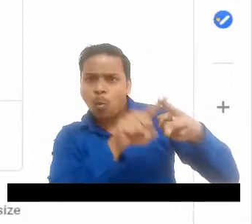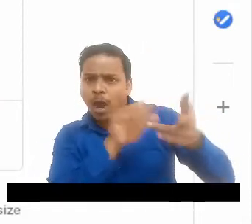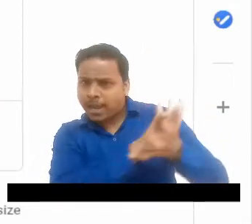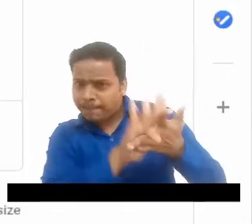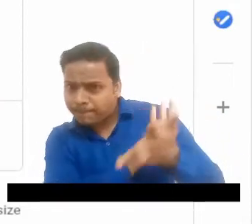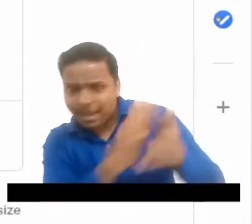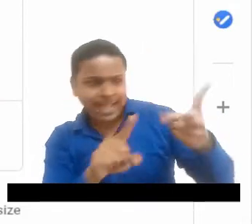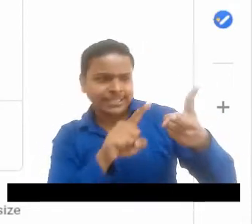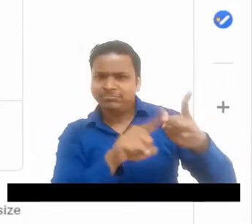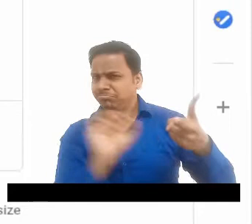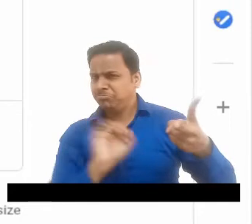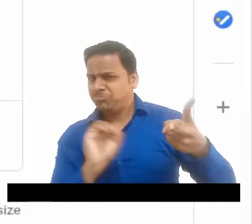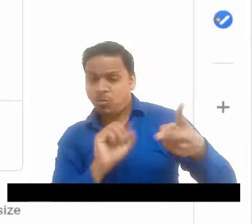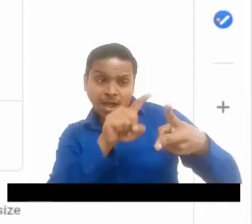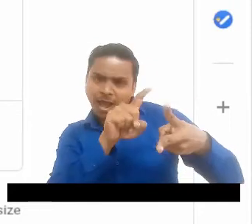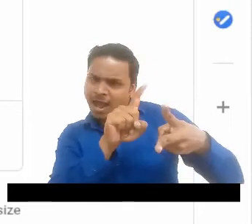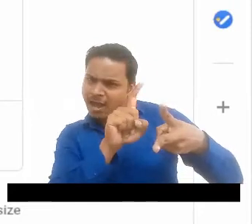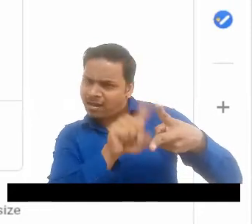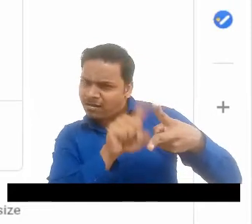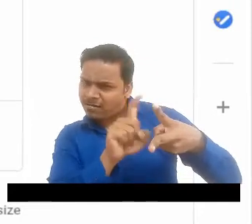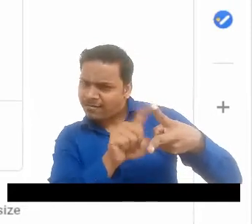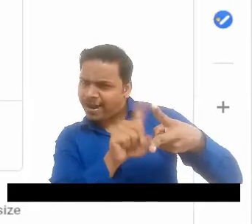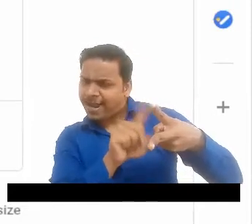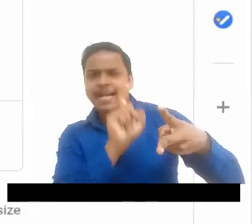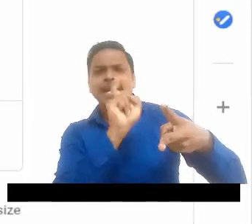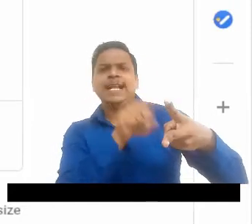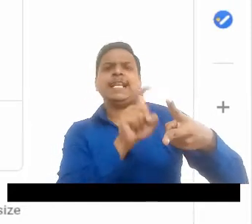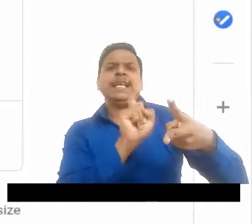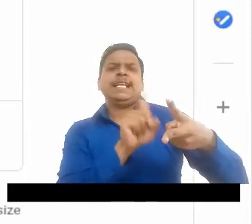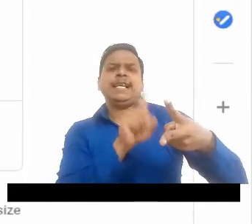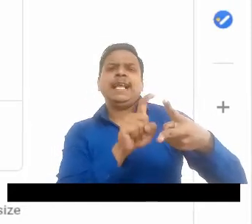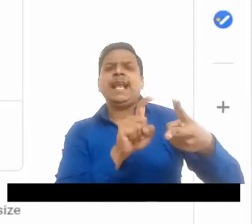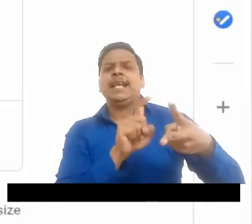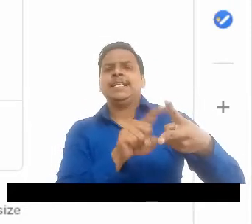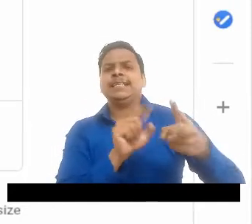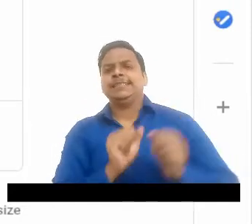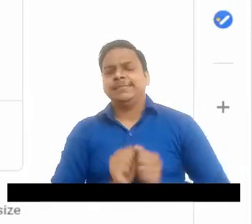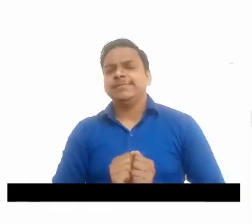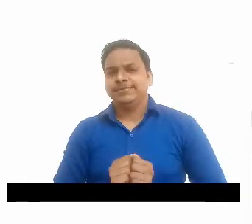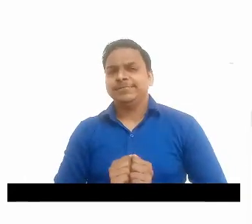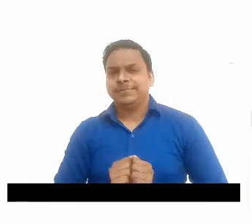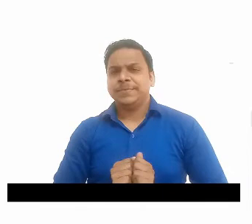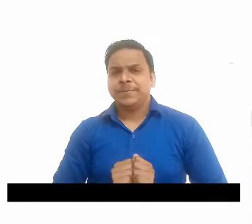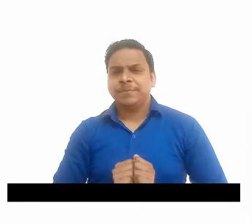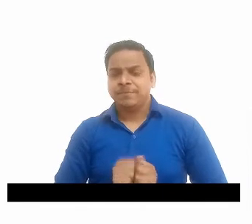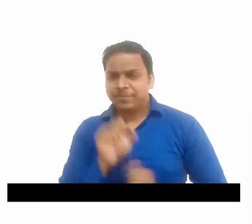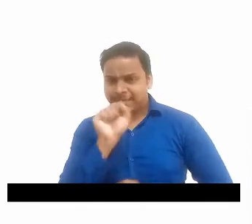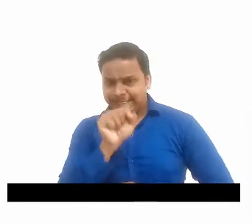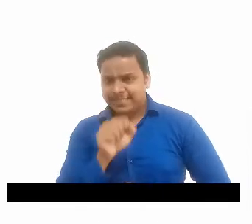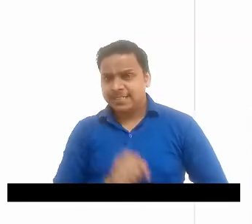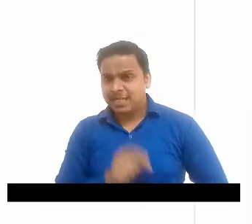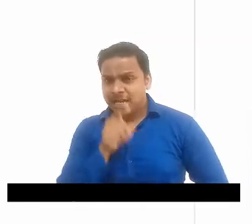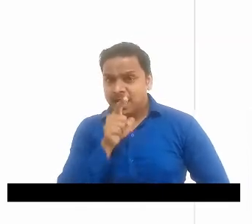So we have to create a new Untitled spreadsheet. So click on to Blank Spreadsheet. Yes. Now,